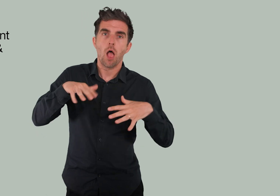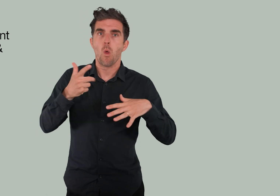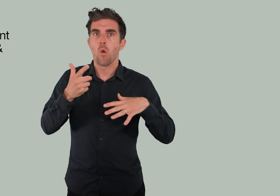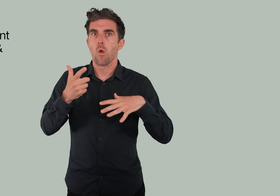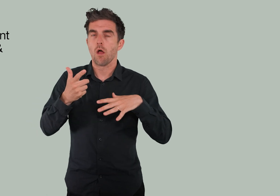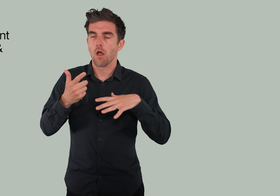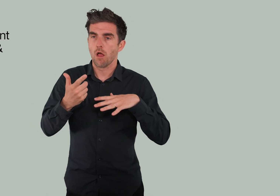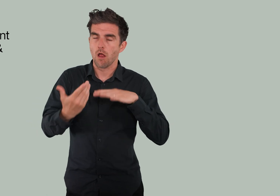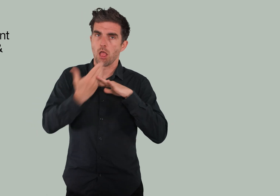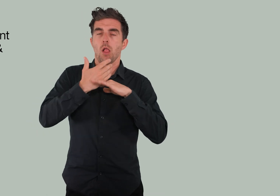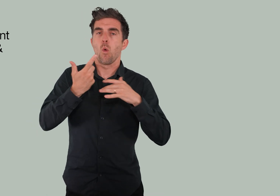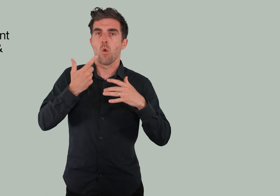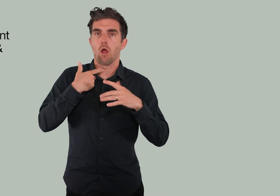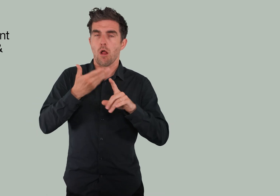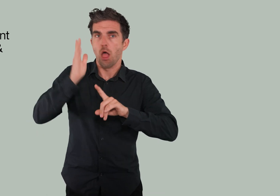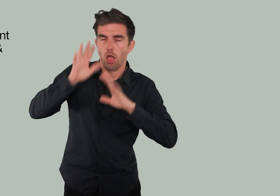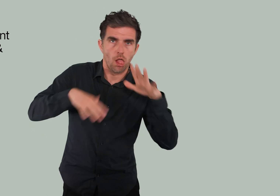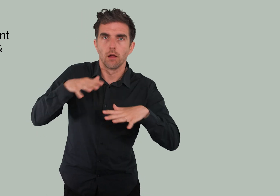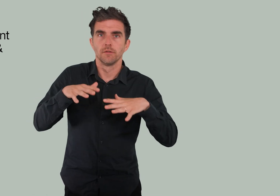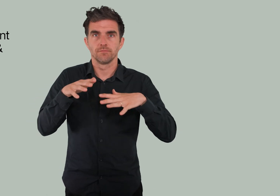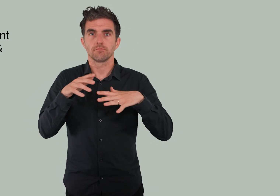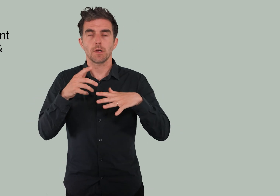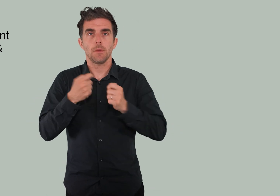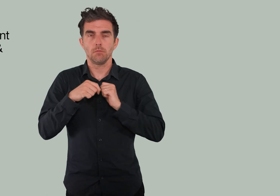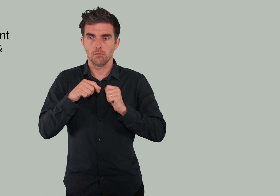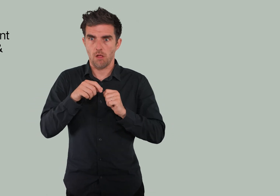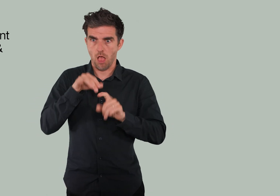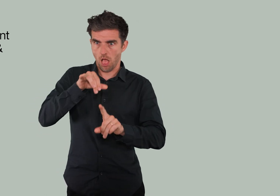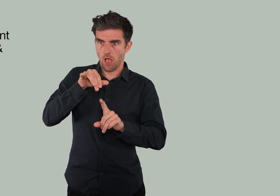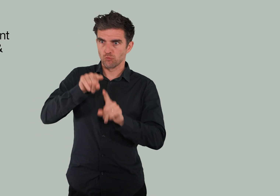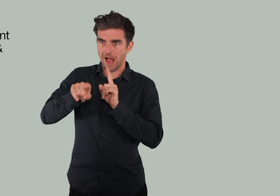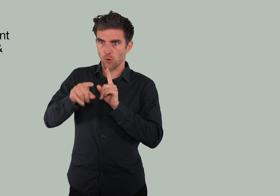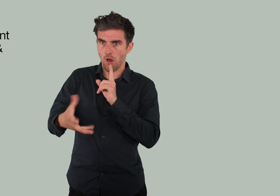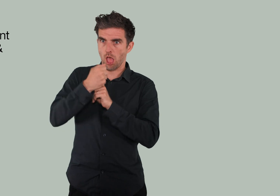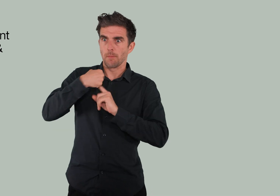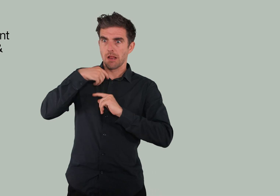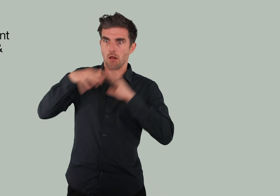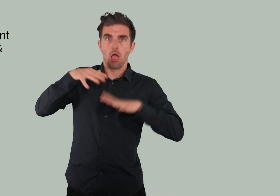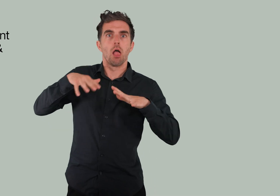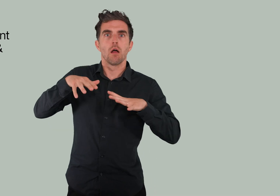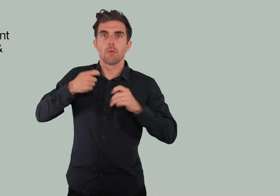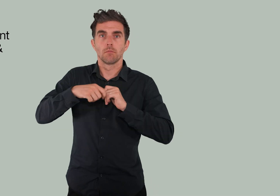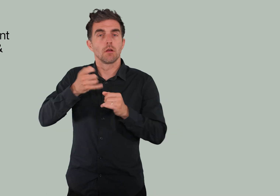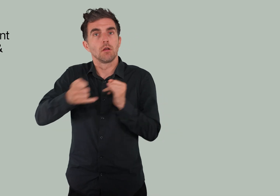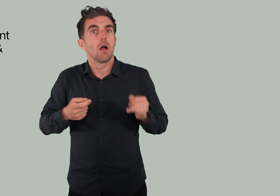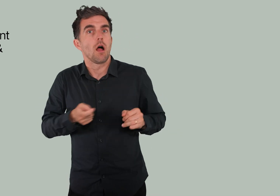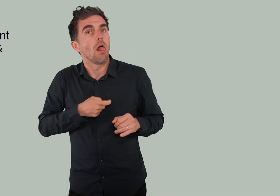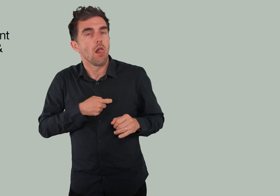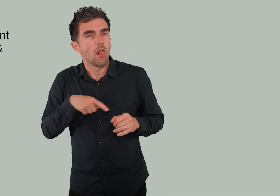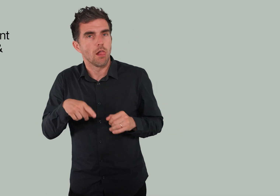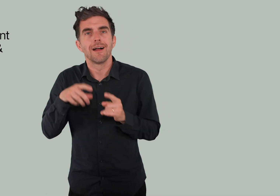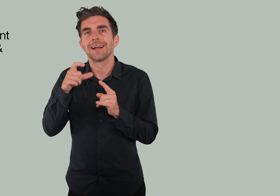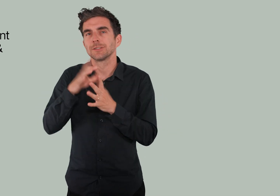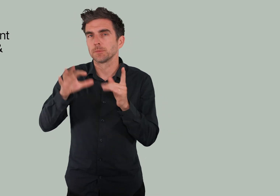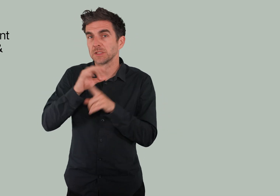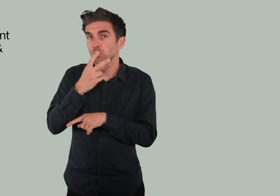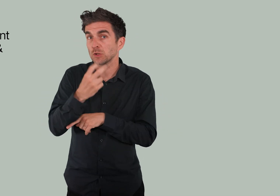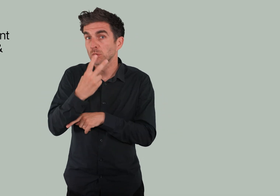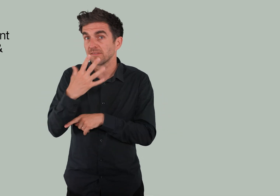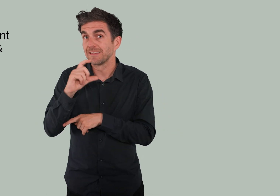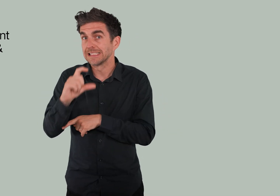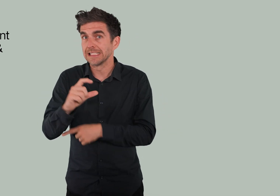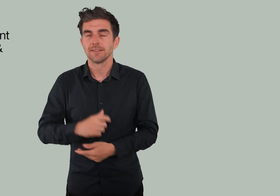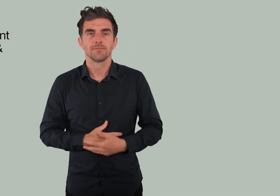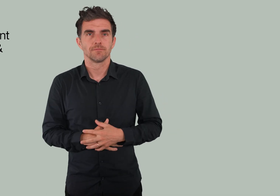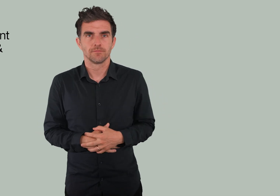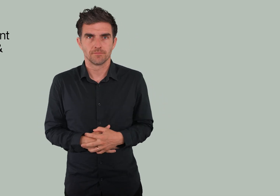or trip them up, which contributes to a sense of anxiety (DWP, 2025c).